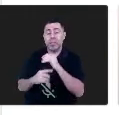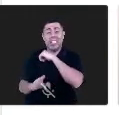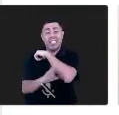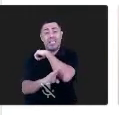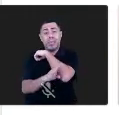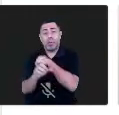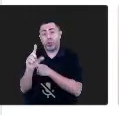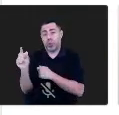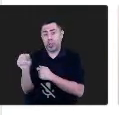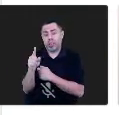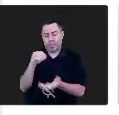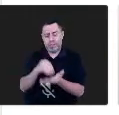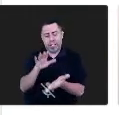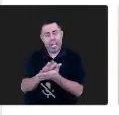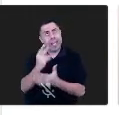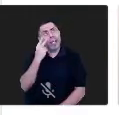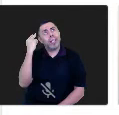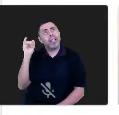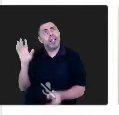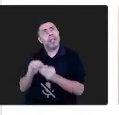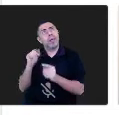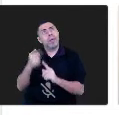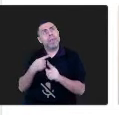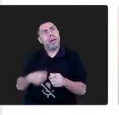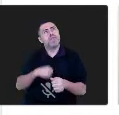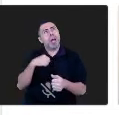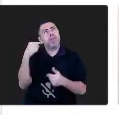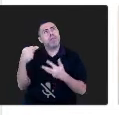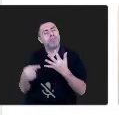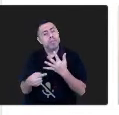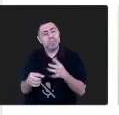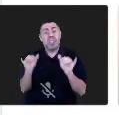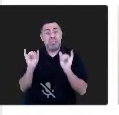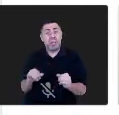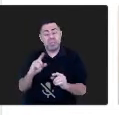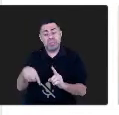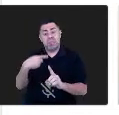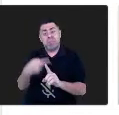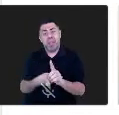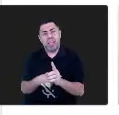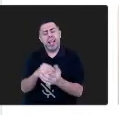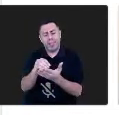august 2020 write down what you're proud of july 2020 write down your product and go back as far